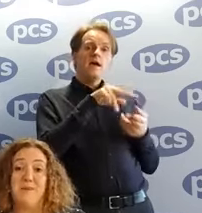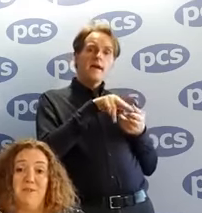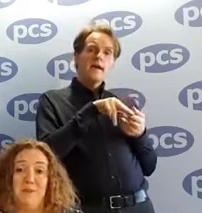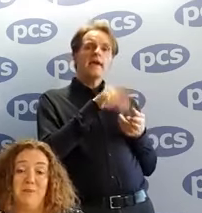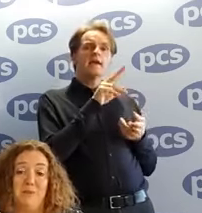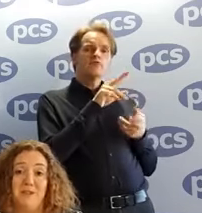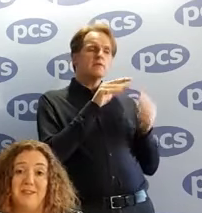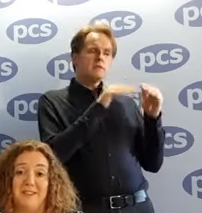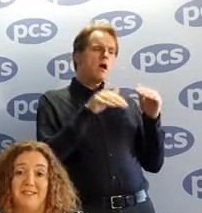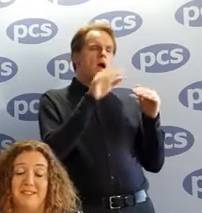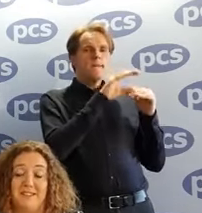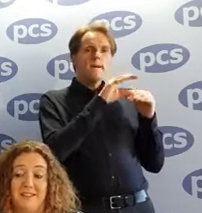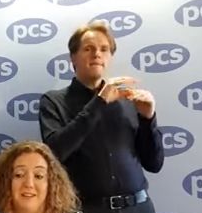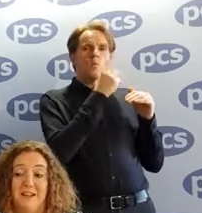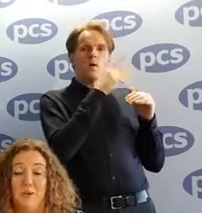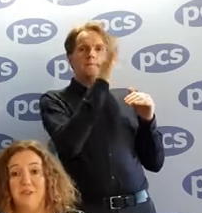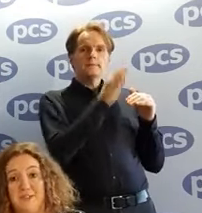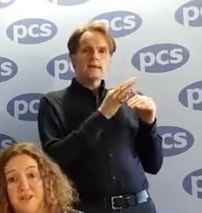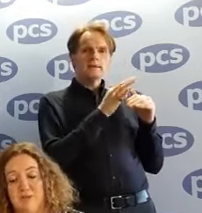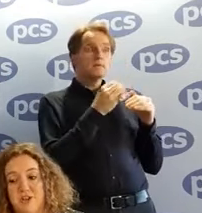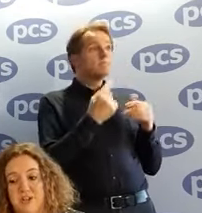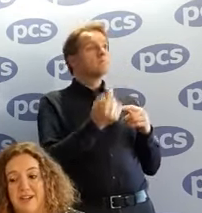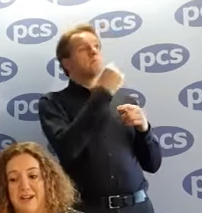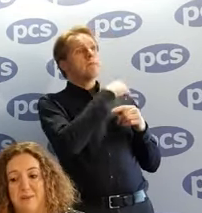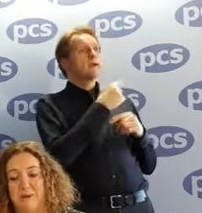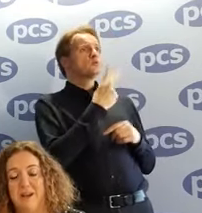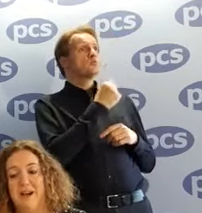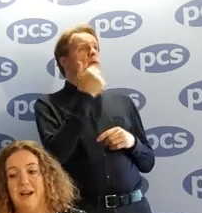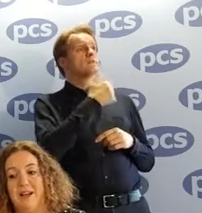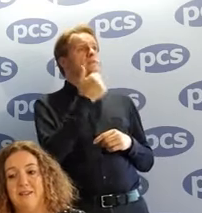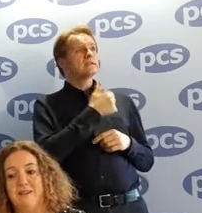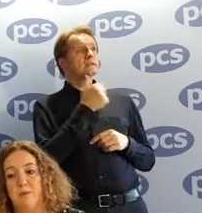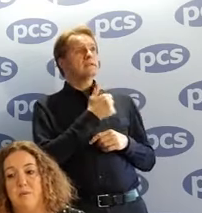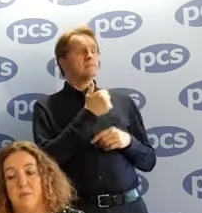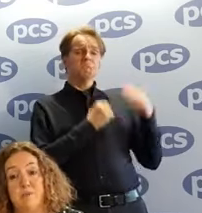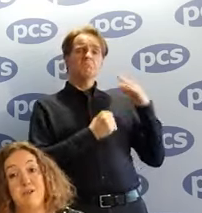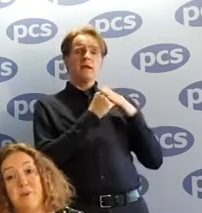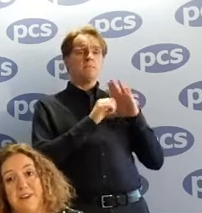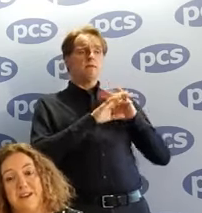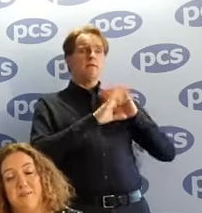time if you remember in 2016 was a fairly rigid cap and we broke that